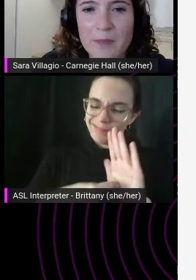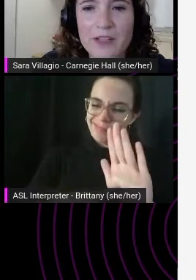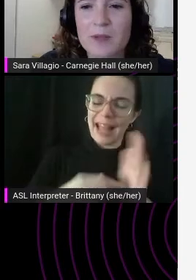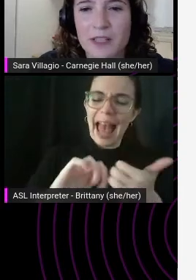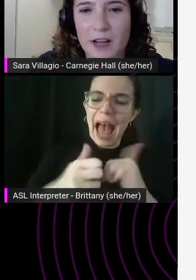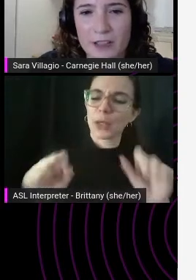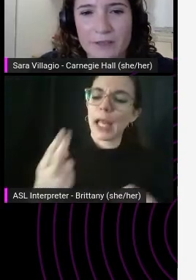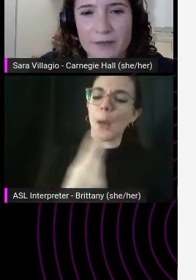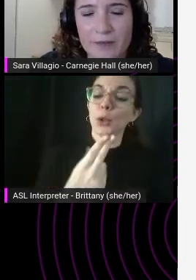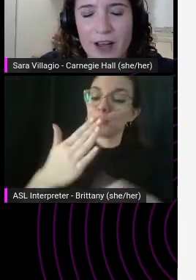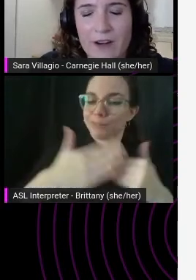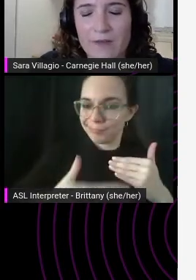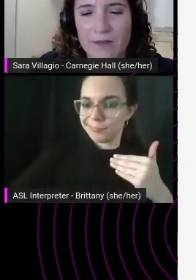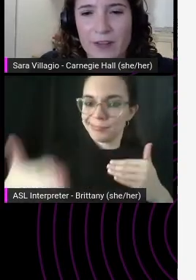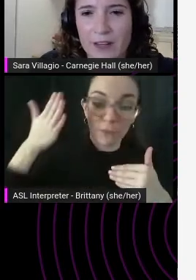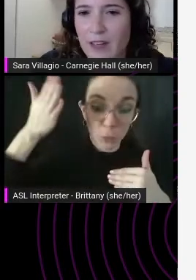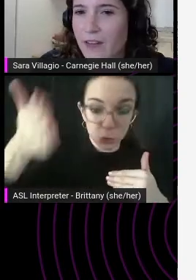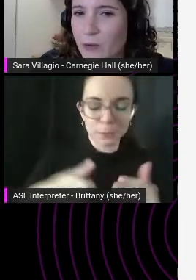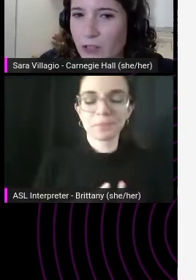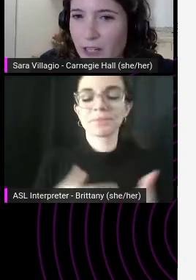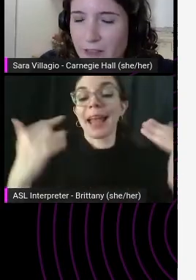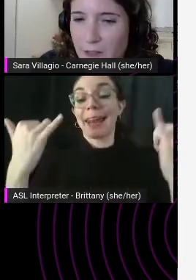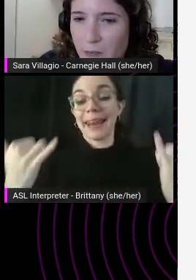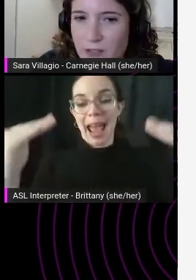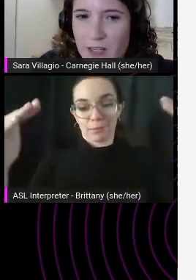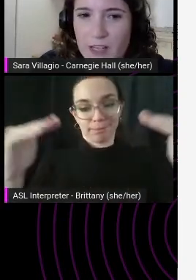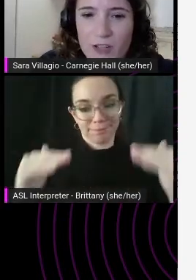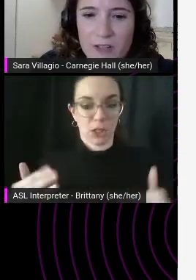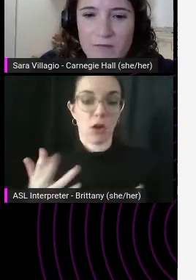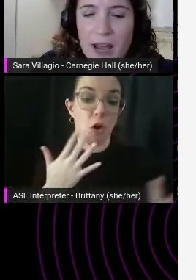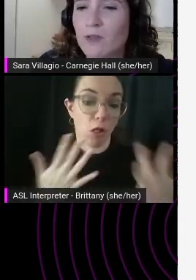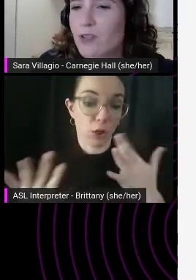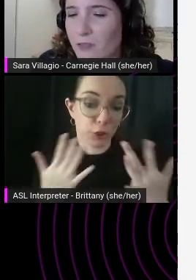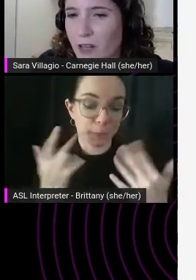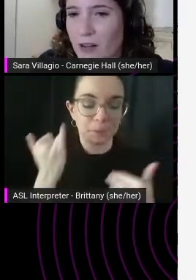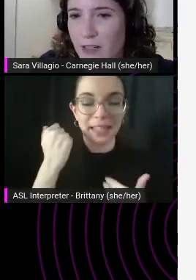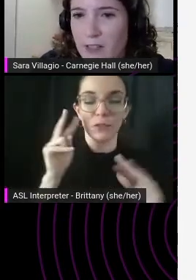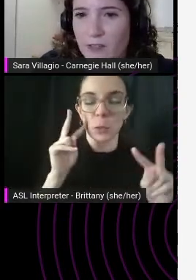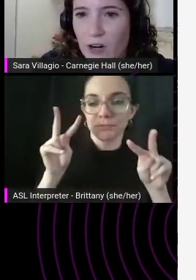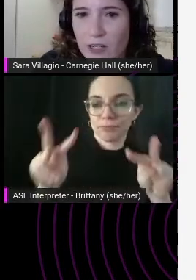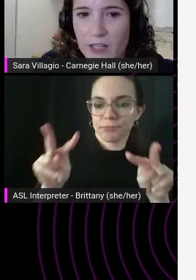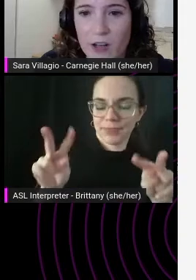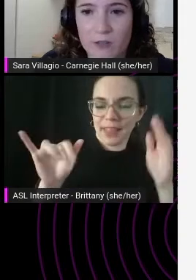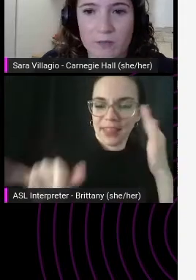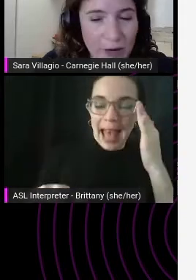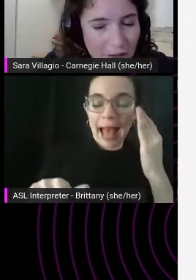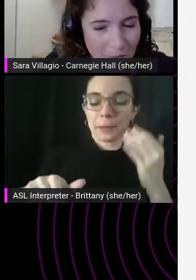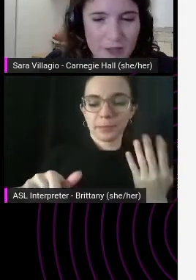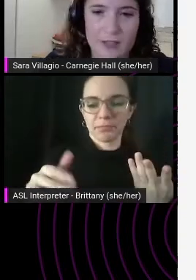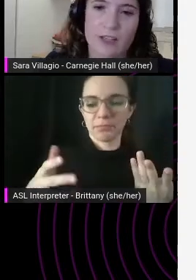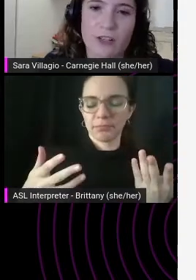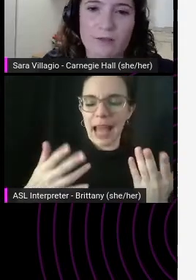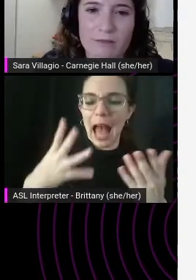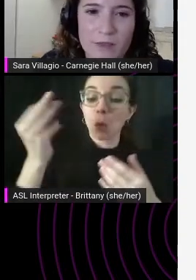That brings me to color. Now, if you were looking at this presentation outside of the context of a Carnegie Hall brand presentation,